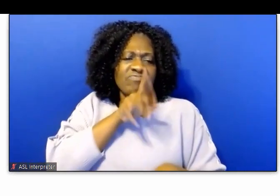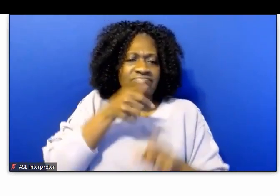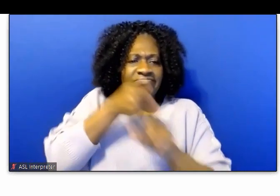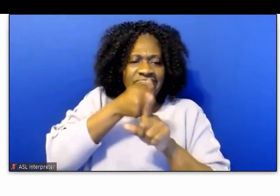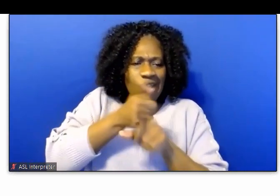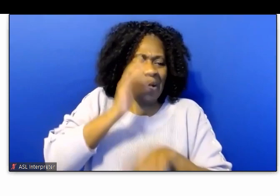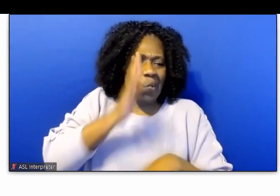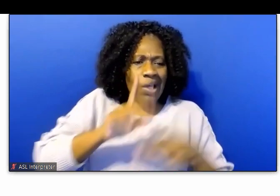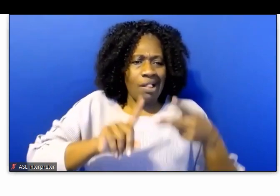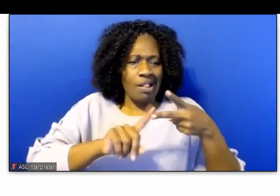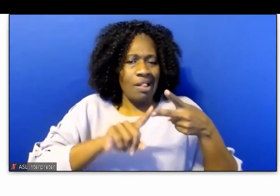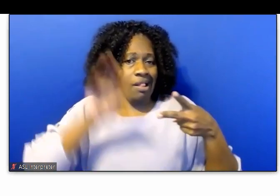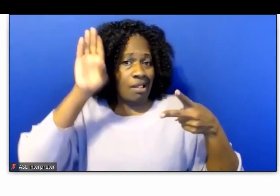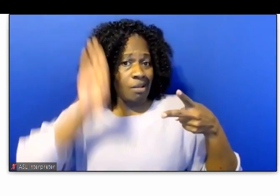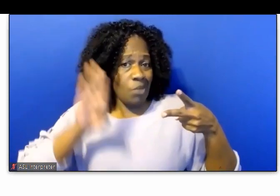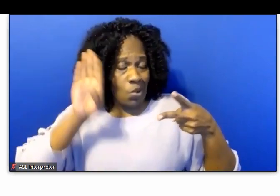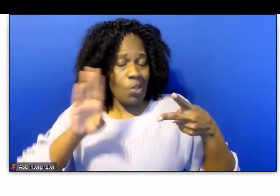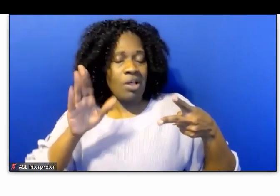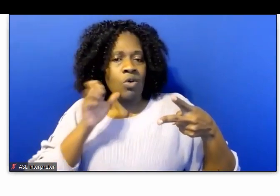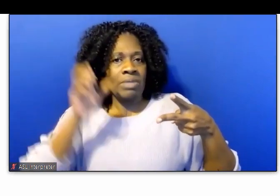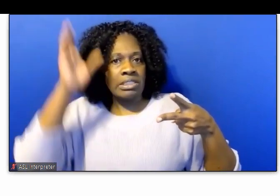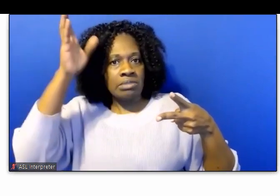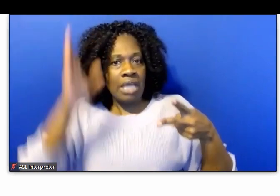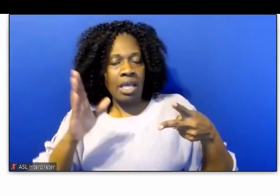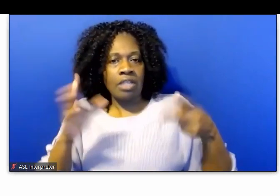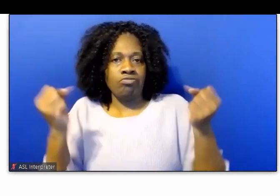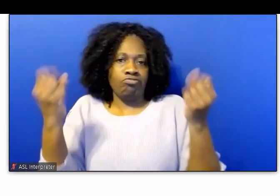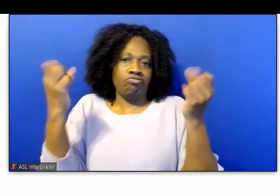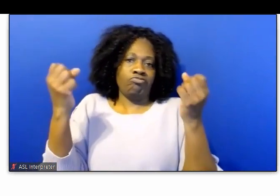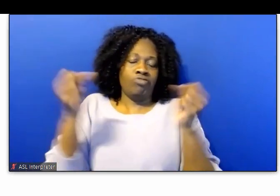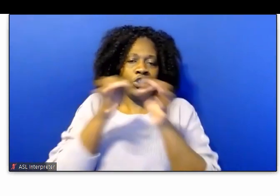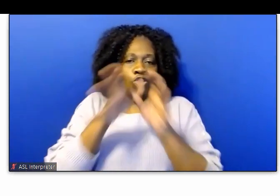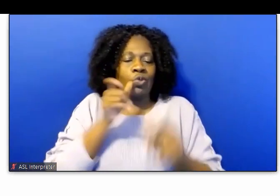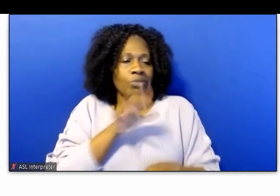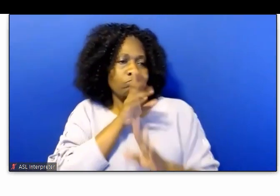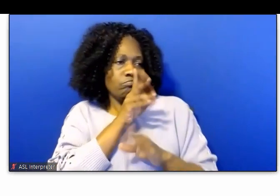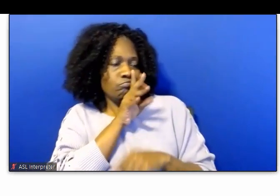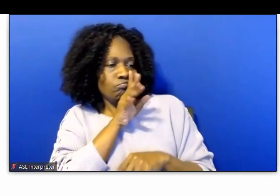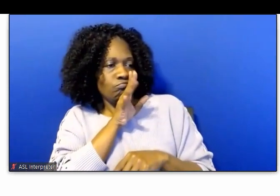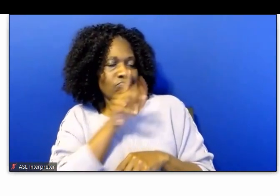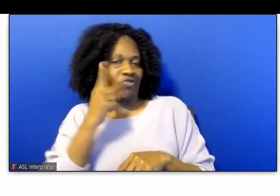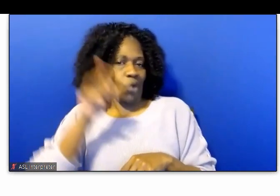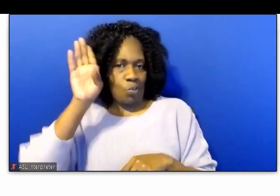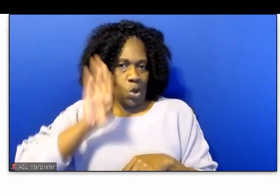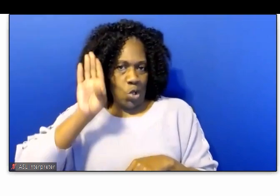Bola will be speaking through sign and the interpreter will be voicing for her.